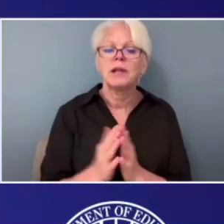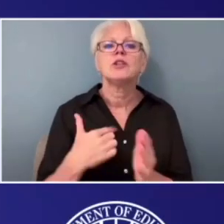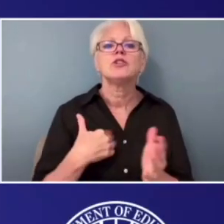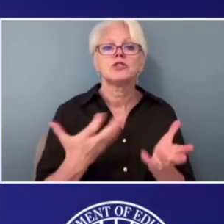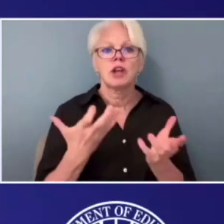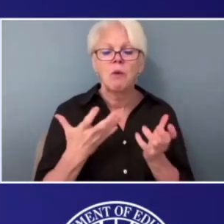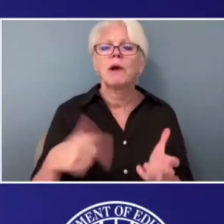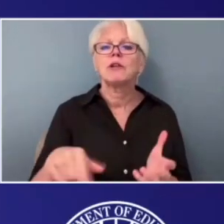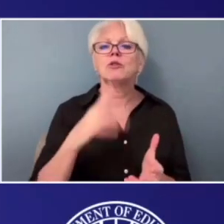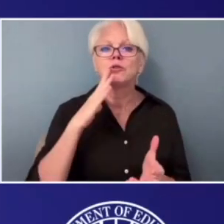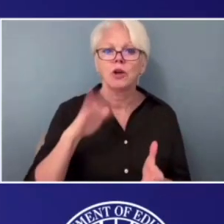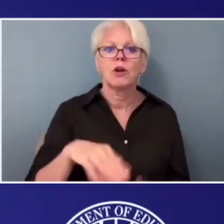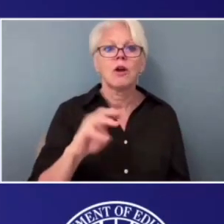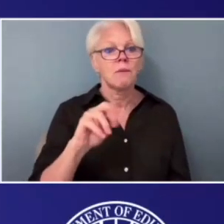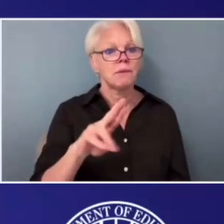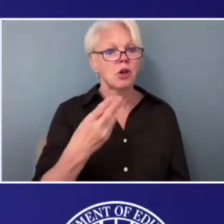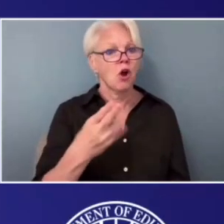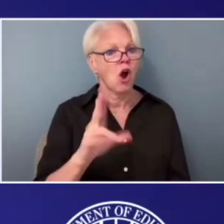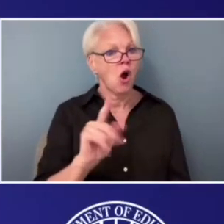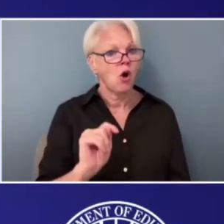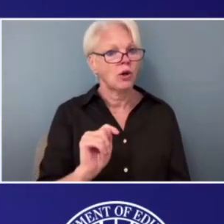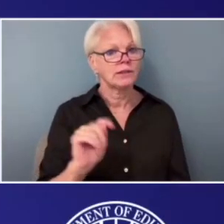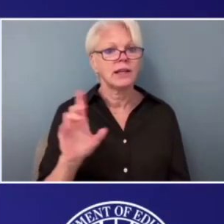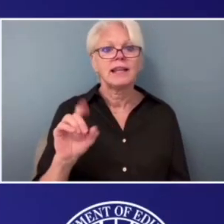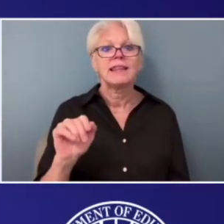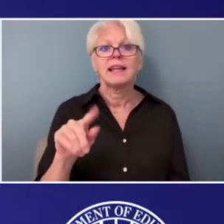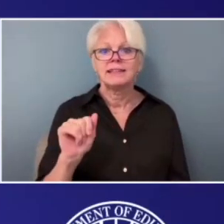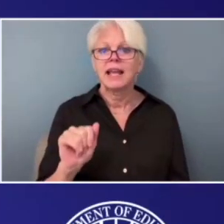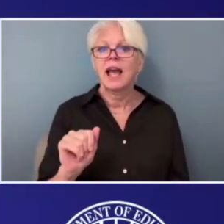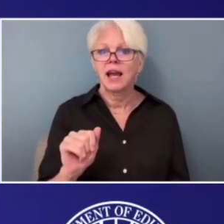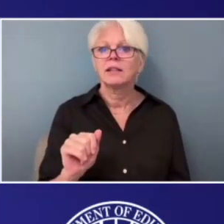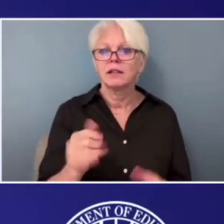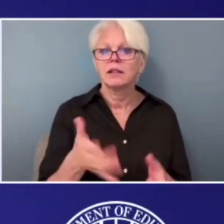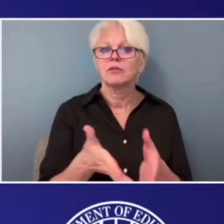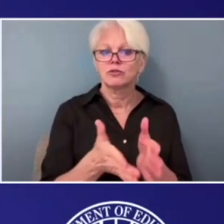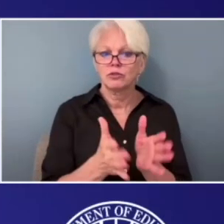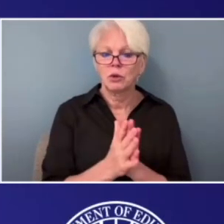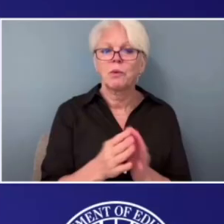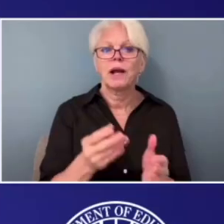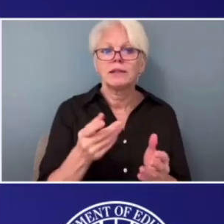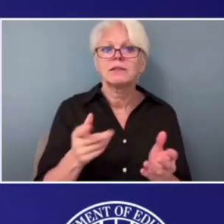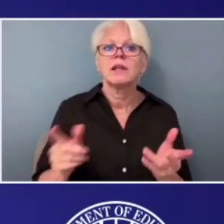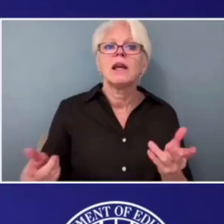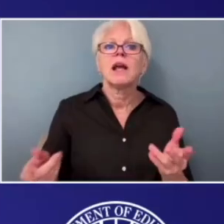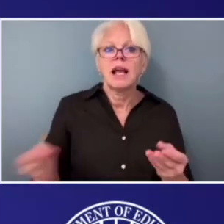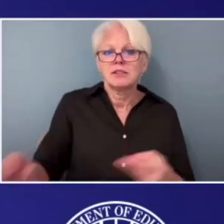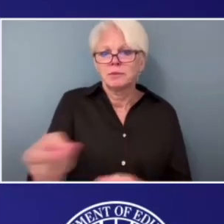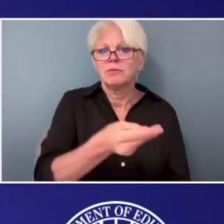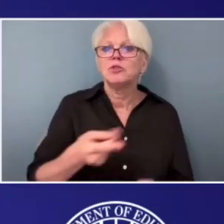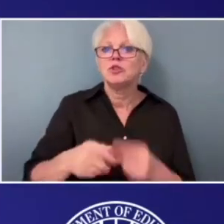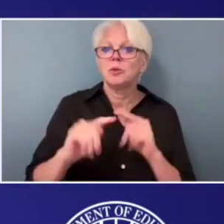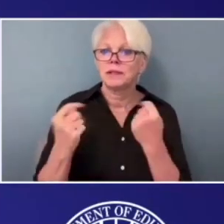Mr. Holt, the data request has been circulated to the team or will be circulated no later than this morning when